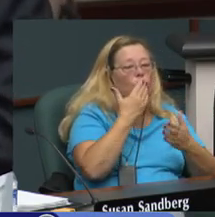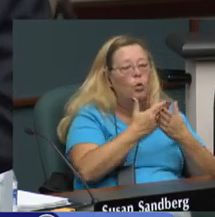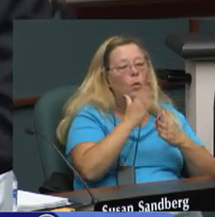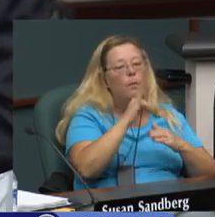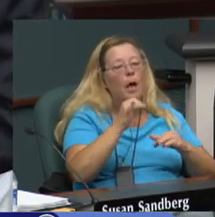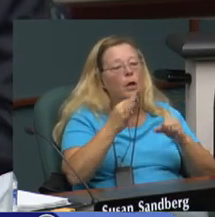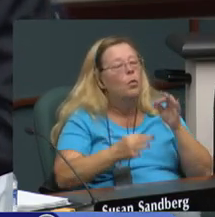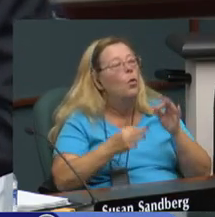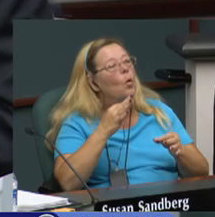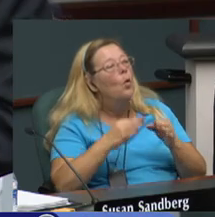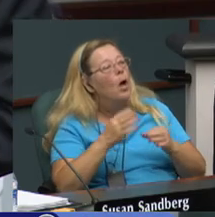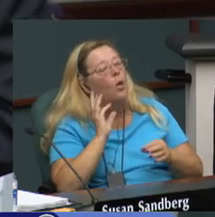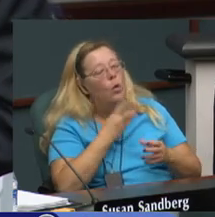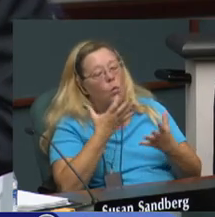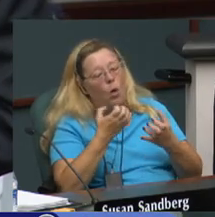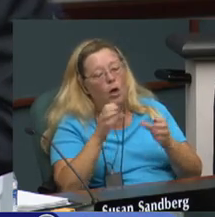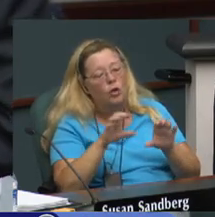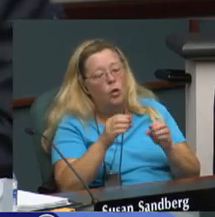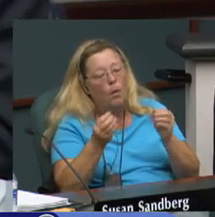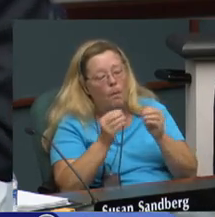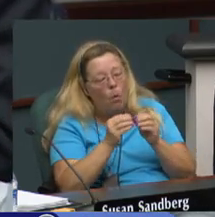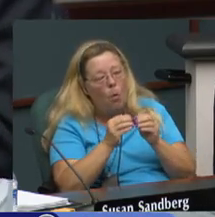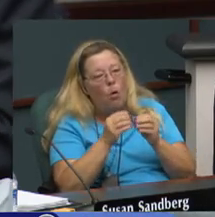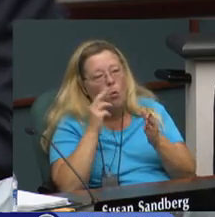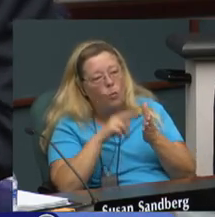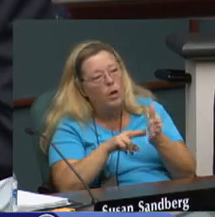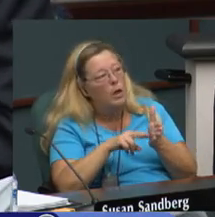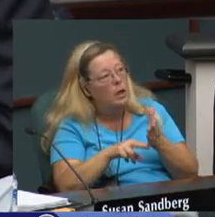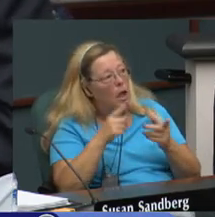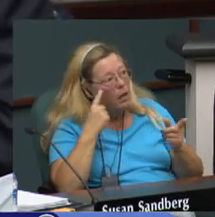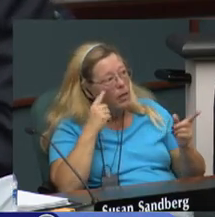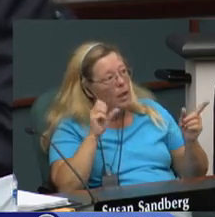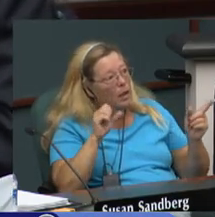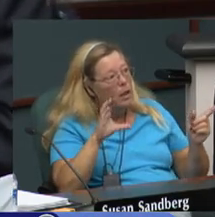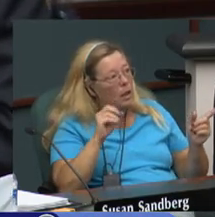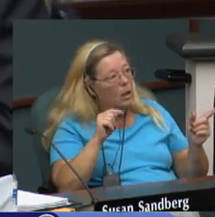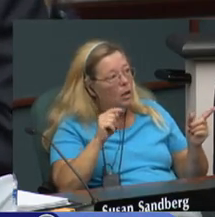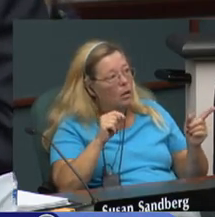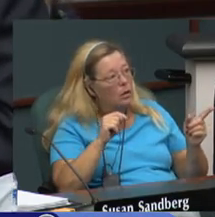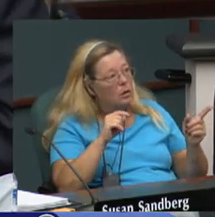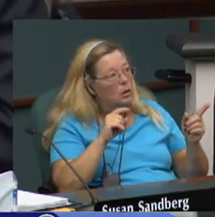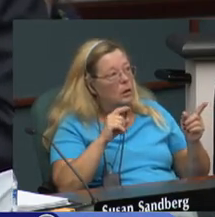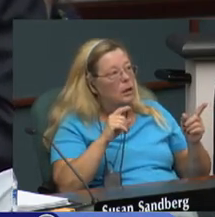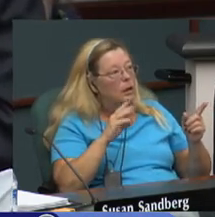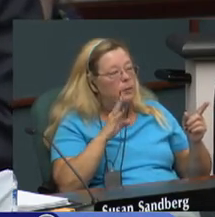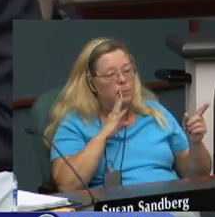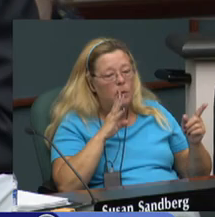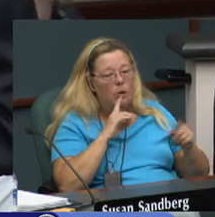little bit more research on that before we give you a firm answer on that I think Scott mentioned that at the top of his presentation on chapter 4 as well